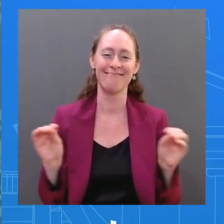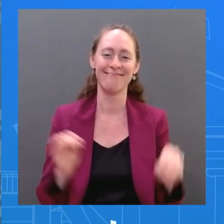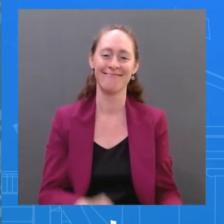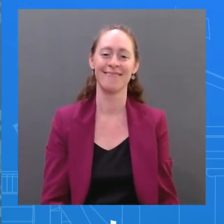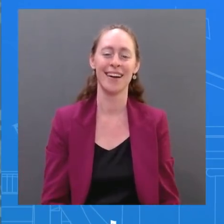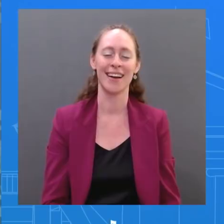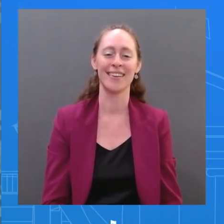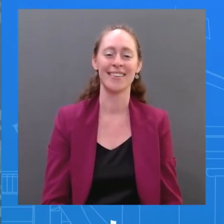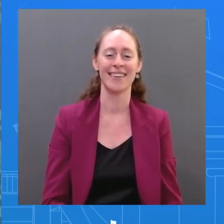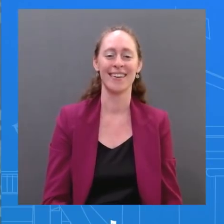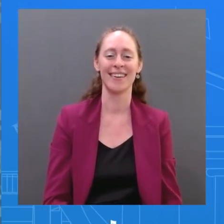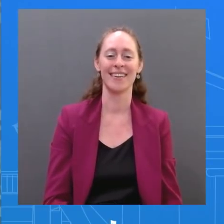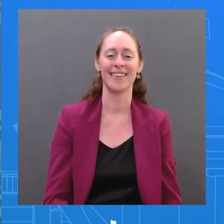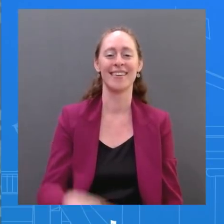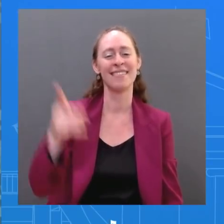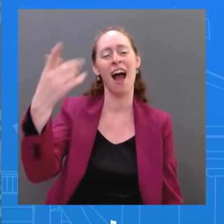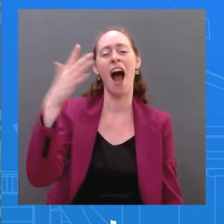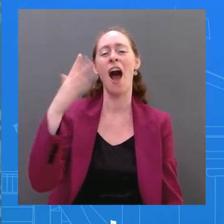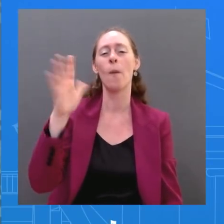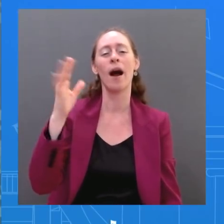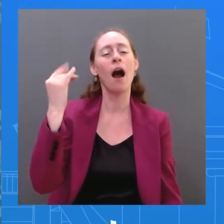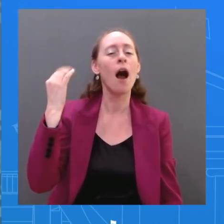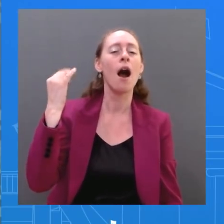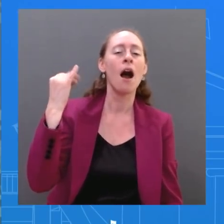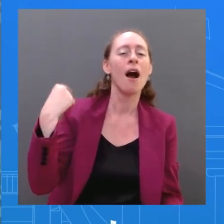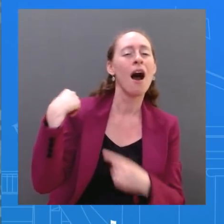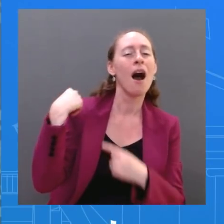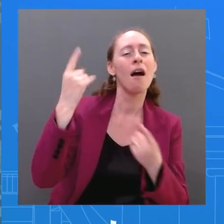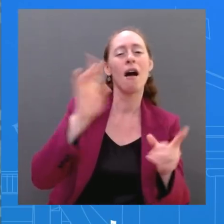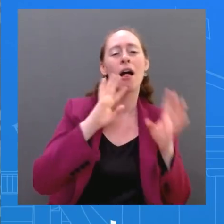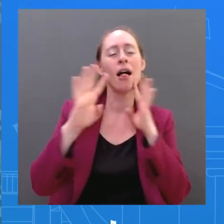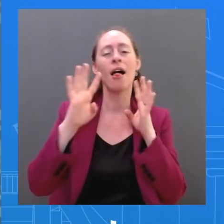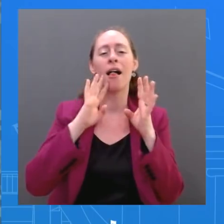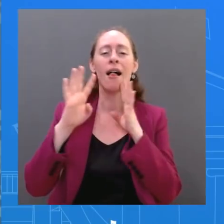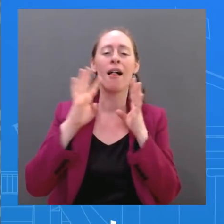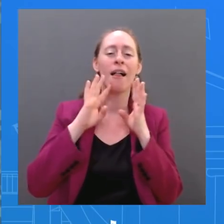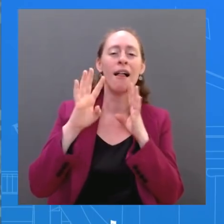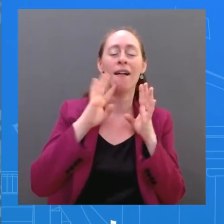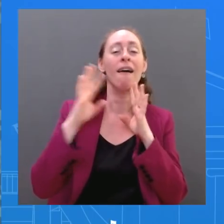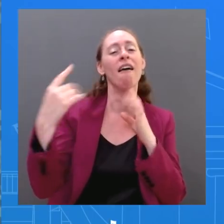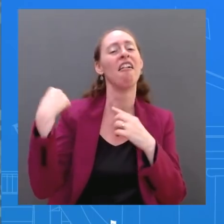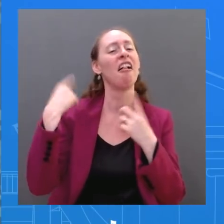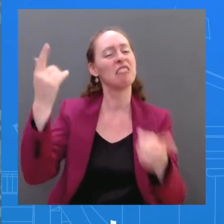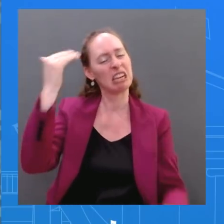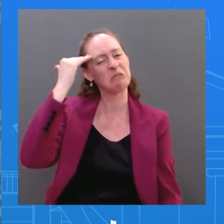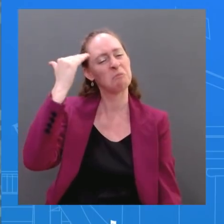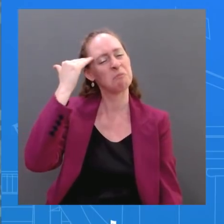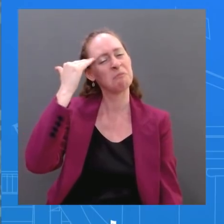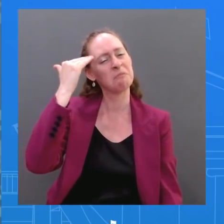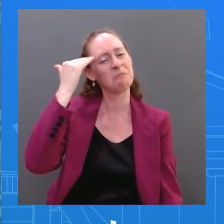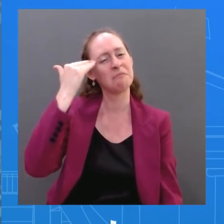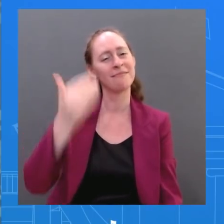so before the January 6th hearing. And for -- as I -- as I know, he is headed to the private sector.